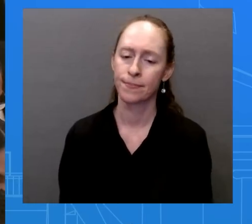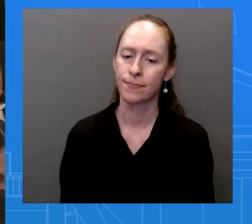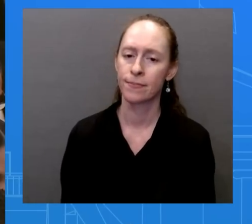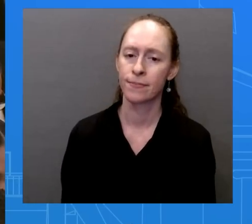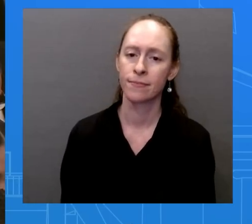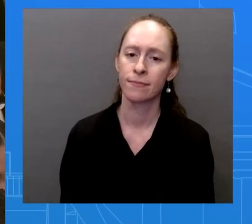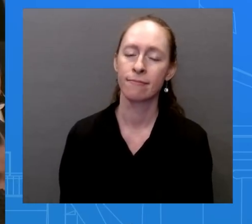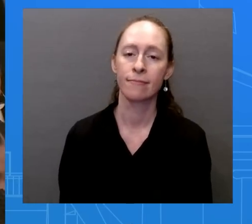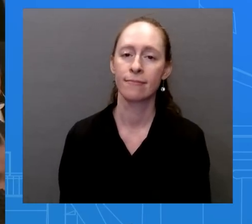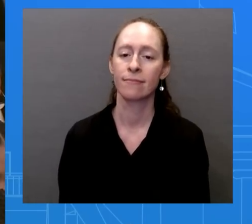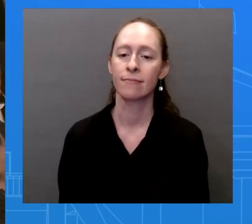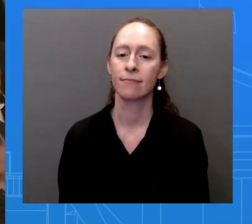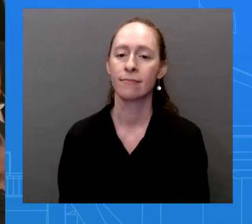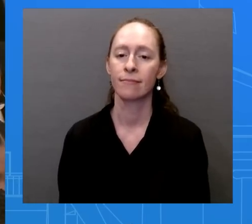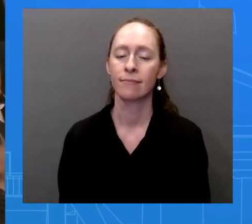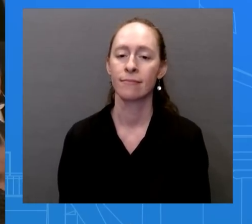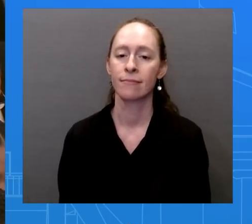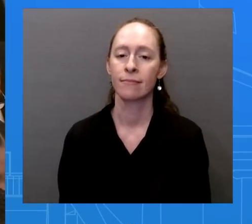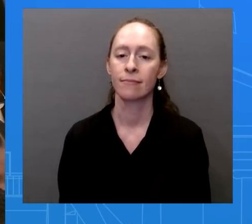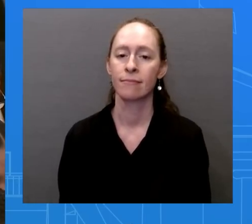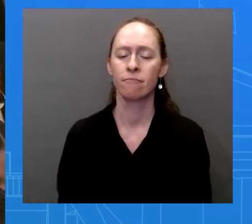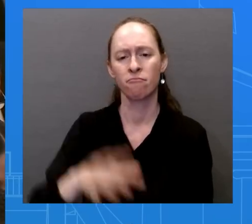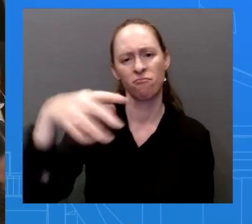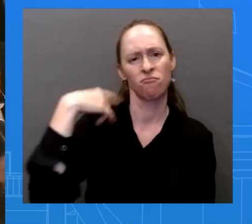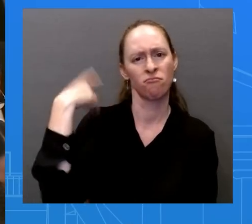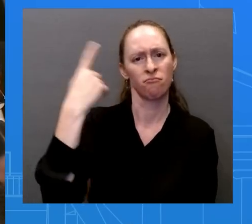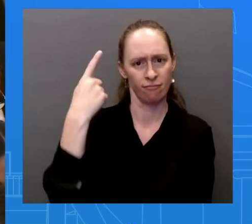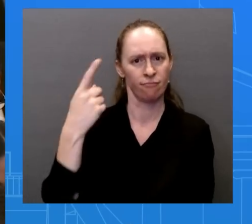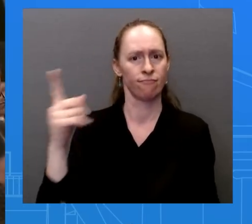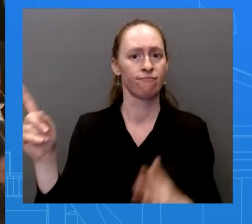low-income, minority people. Is there a concerted effort once again